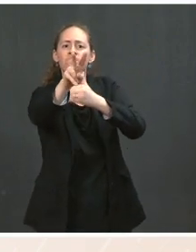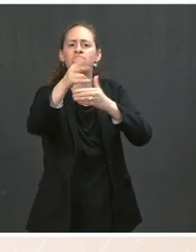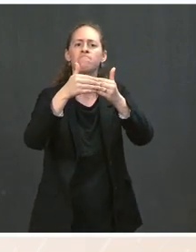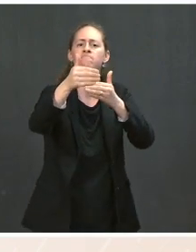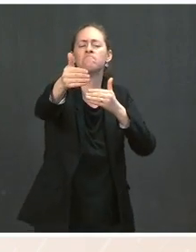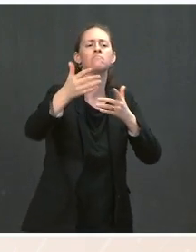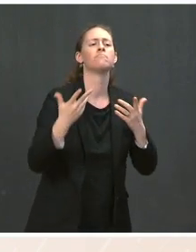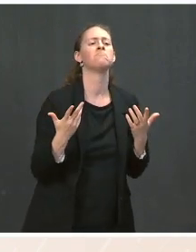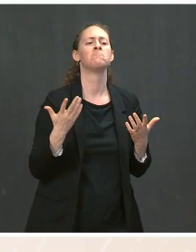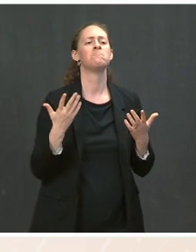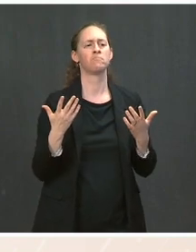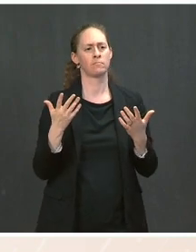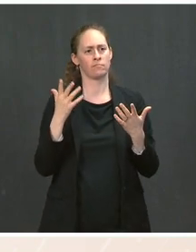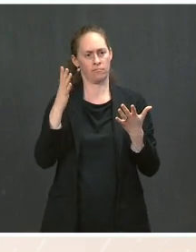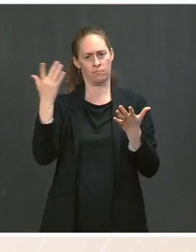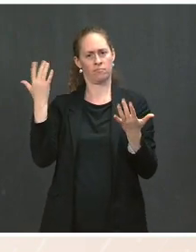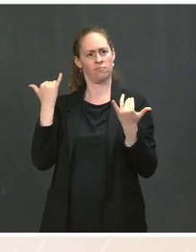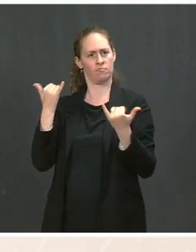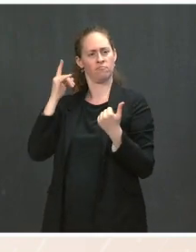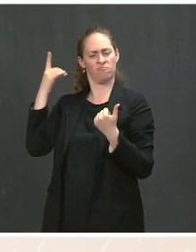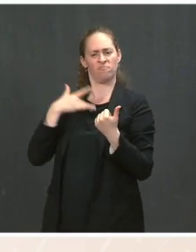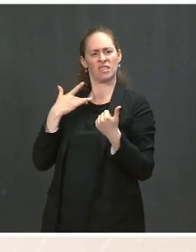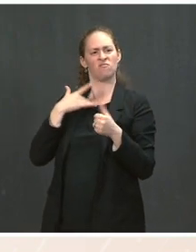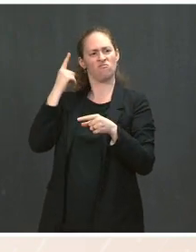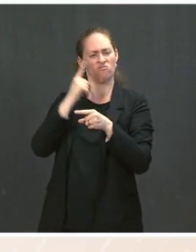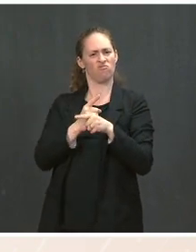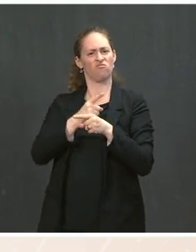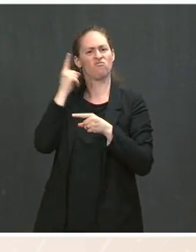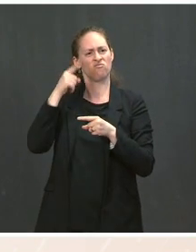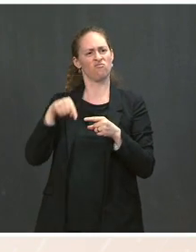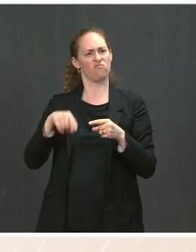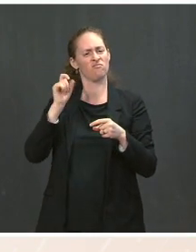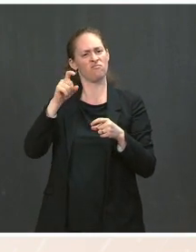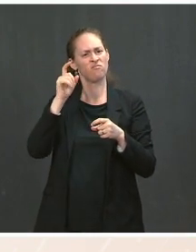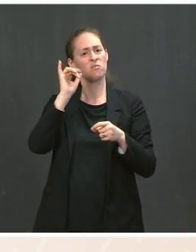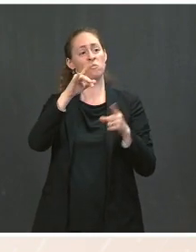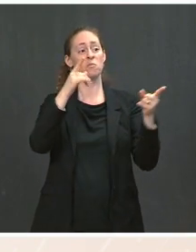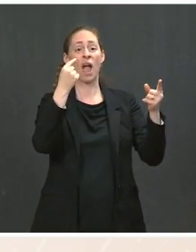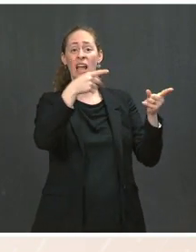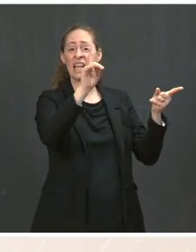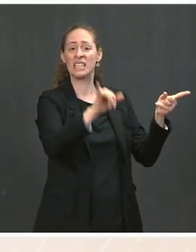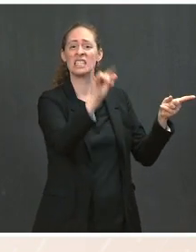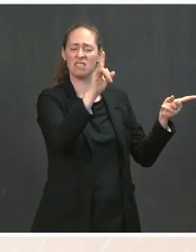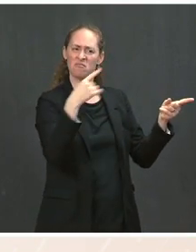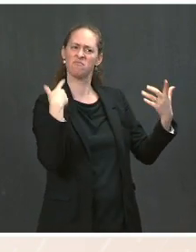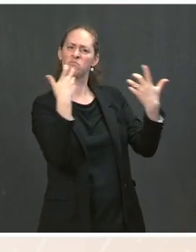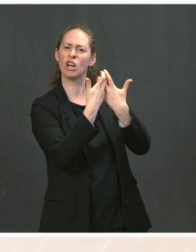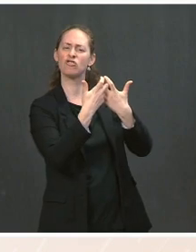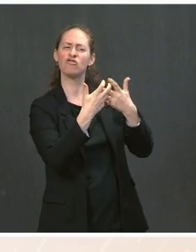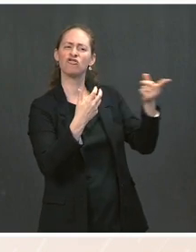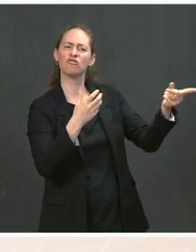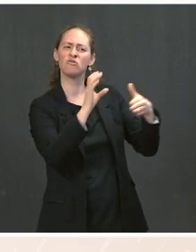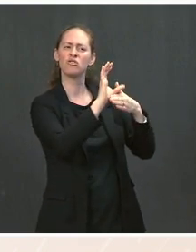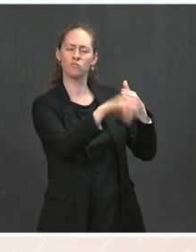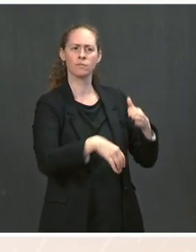we felt were appropriate in response to these actions. The Press: And yesterday, you said the President would address the resettlement of translators and other Afghanis